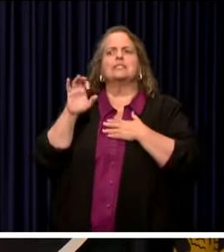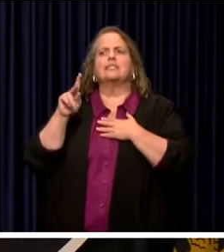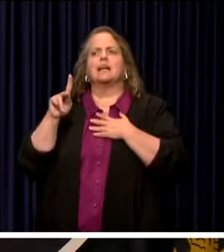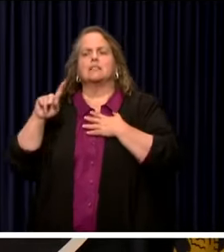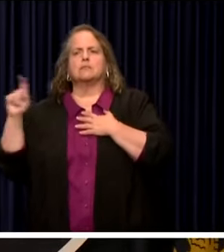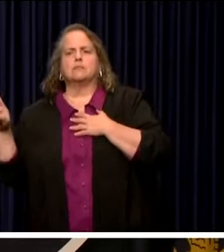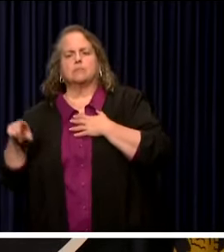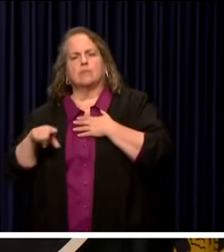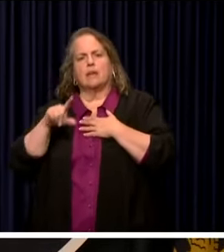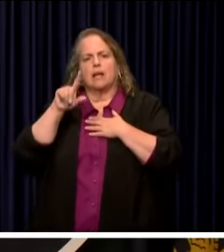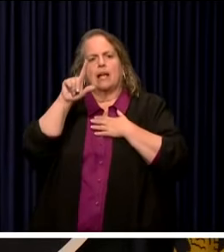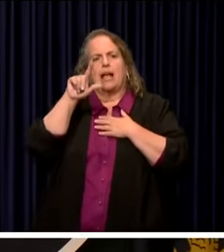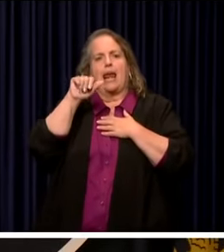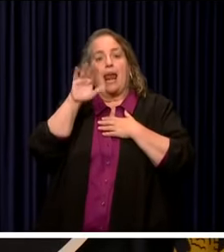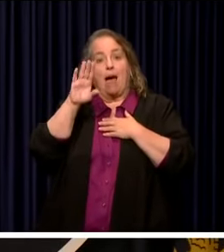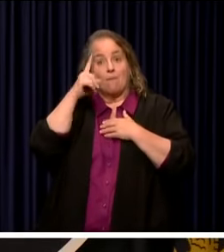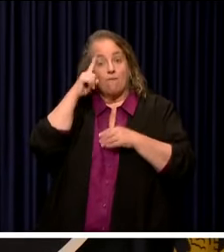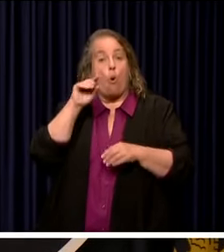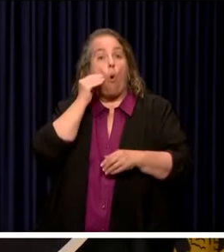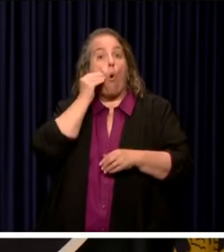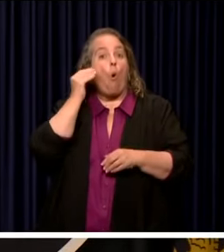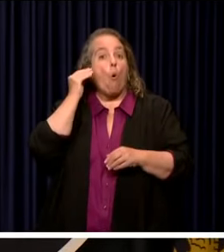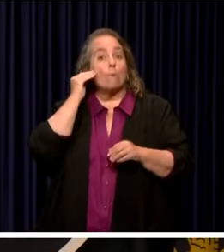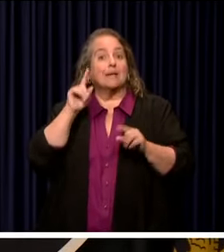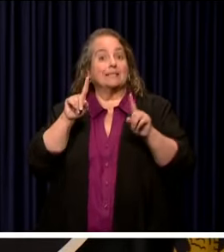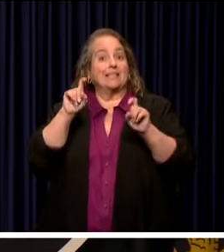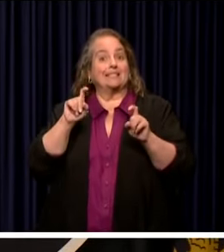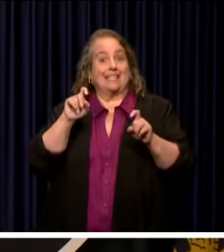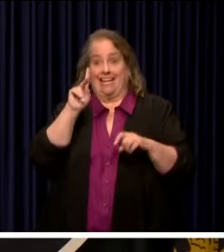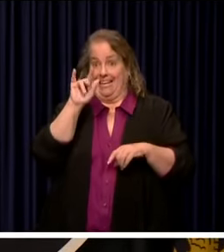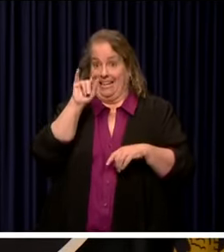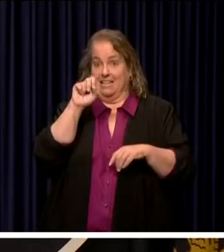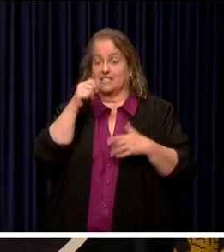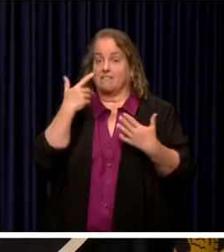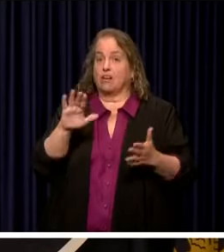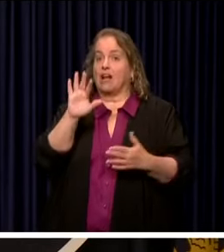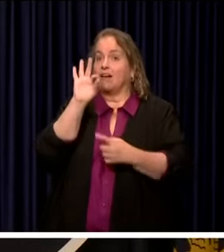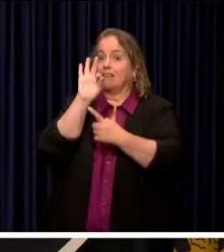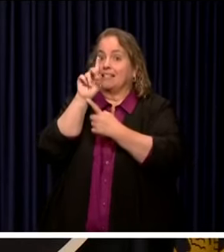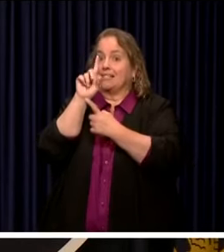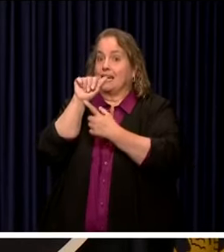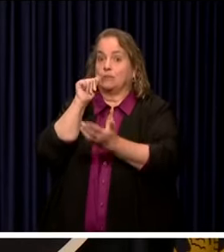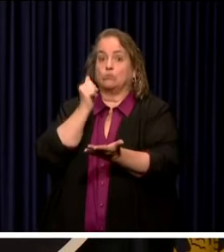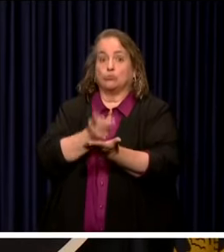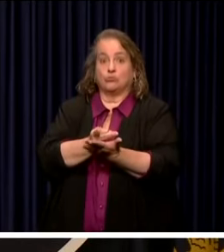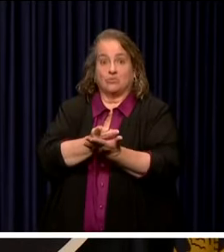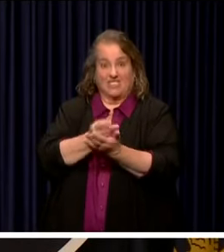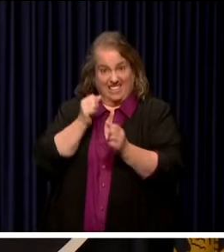DEVICE, TERMED DETERMINED THAT THE TEST IS CLINICALLY USEFUL, AND THEN DO THEY HAVE THE MEDICAL ADVICE TO MAKE PROPER